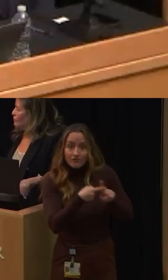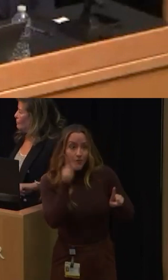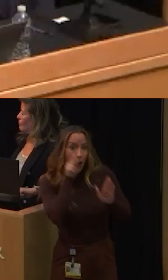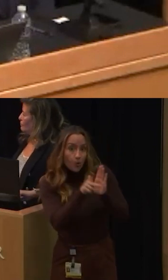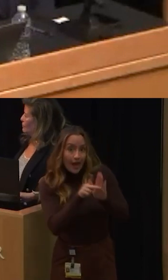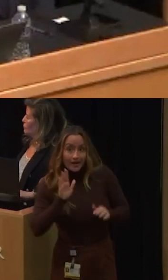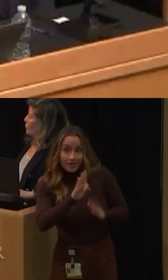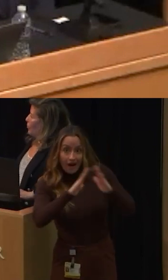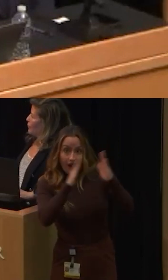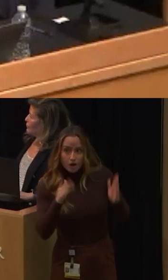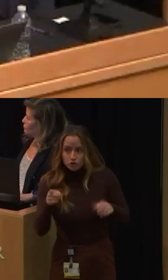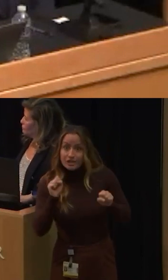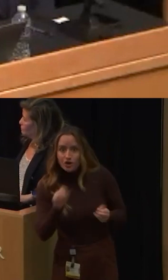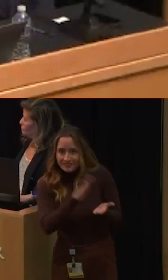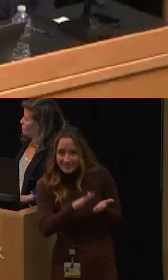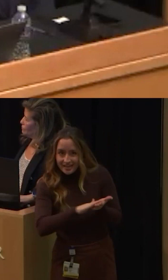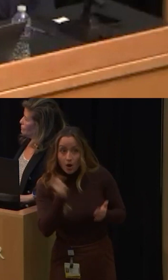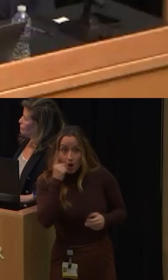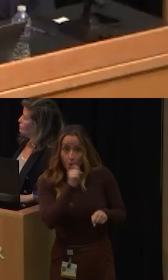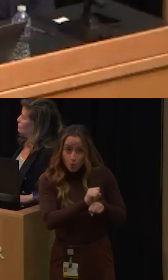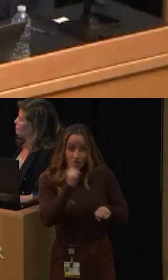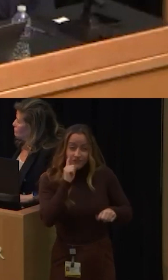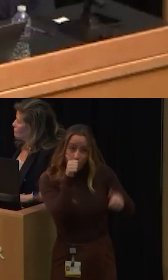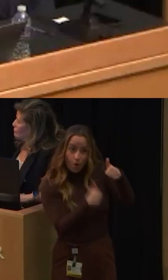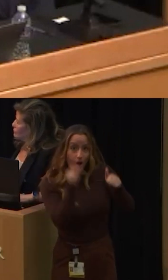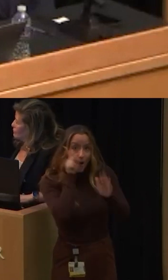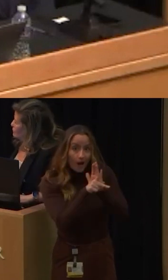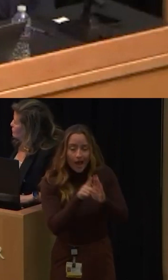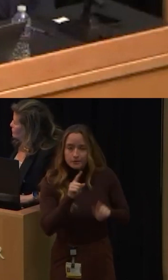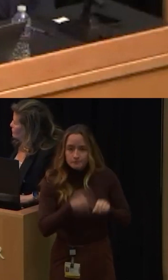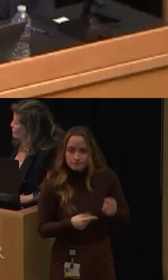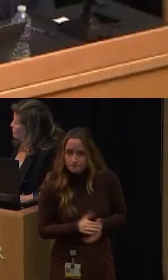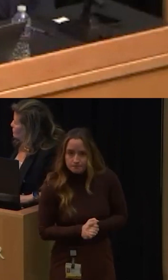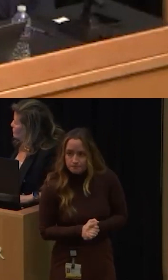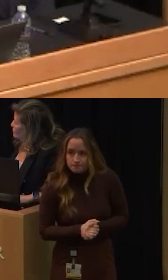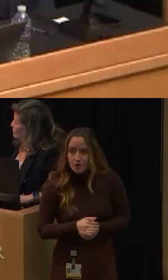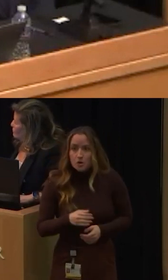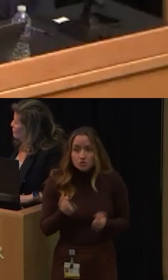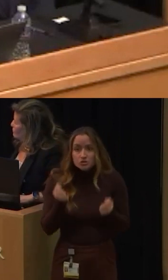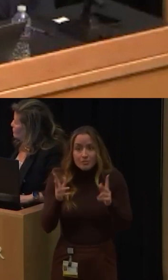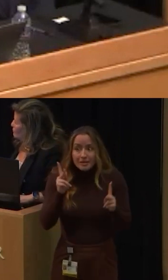A lot of people who we knew did not have access to products, to Kodak, to Bausch + Lomb, to Xerox,